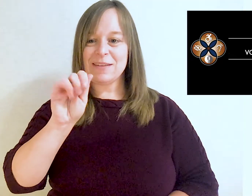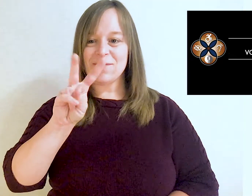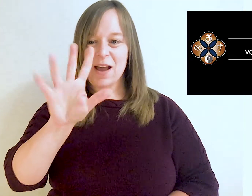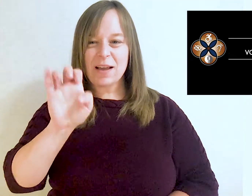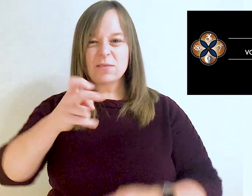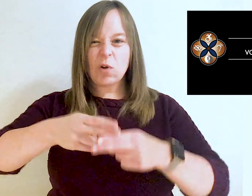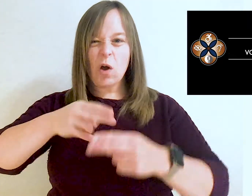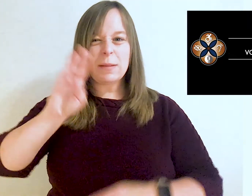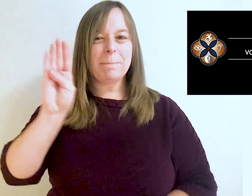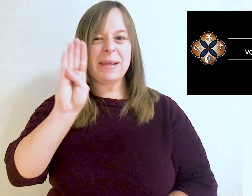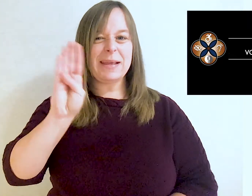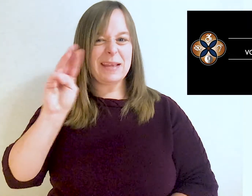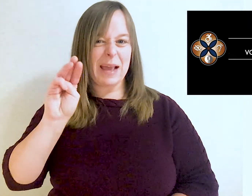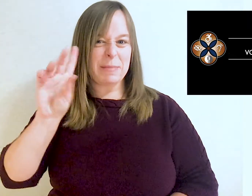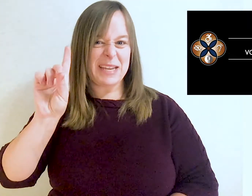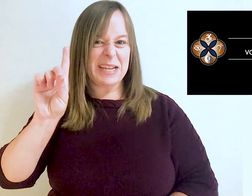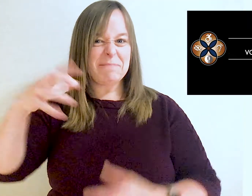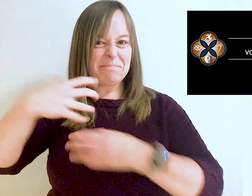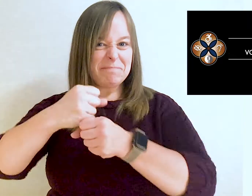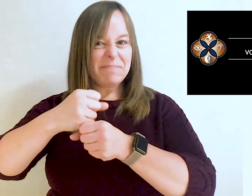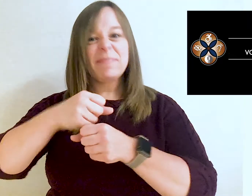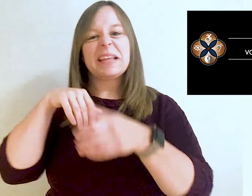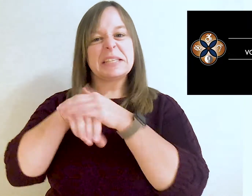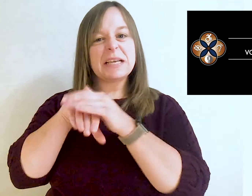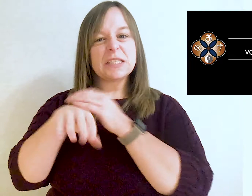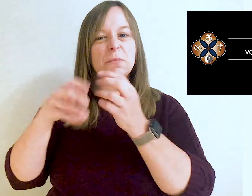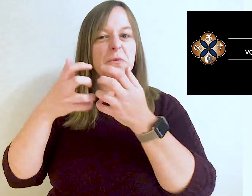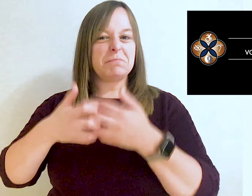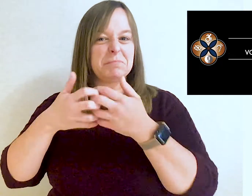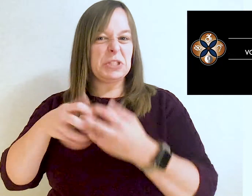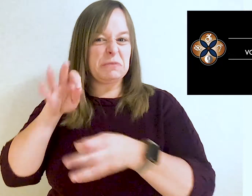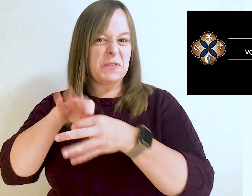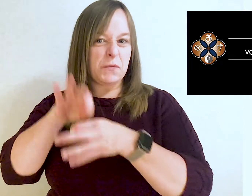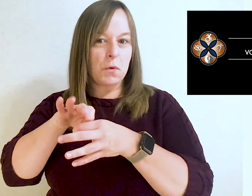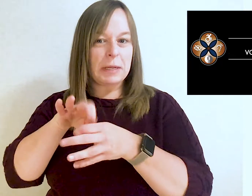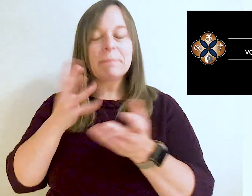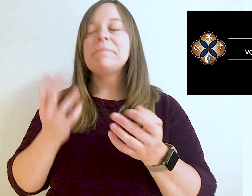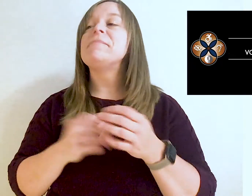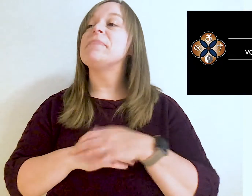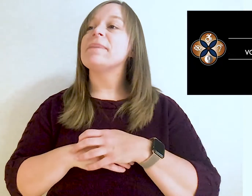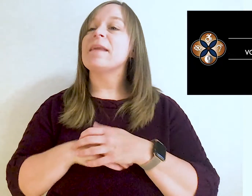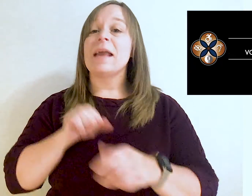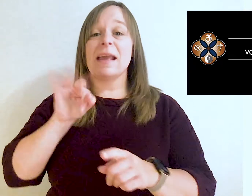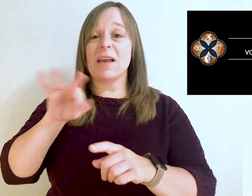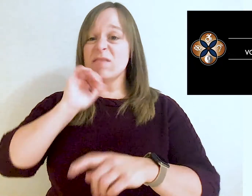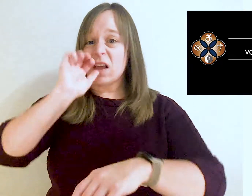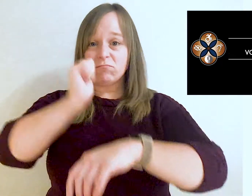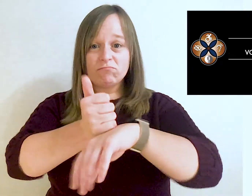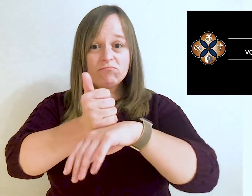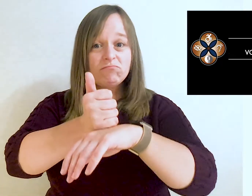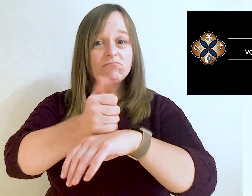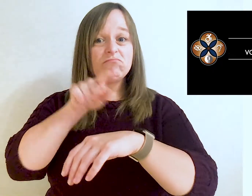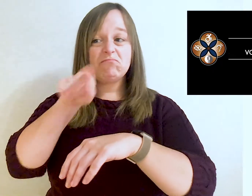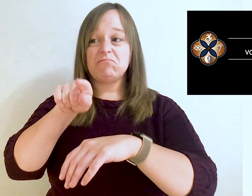BMDs, which is New York State's accessible voting machine. If they are not arranged in a way that